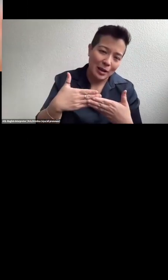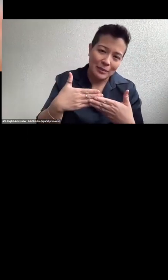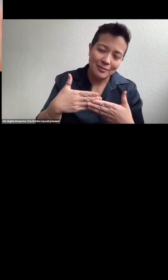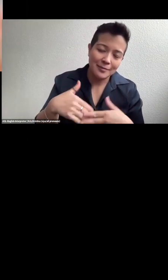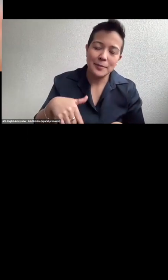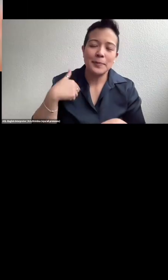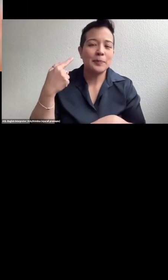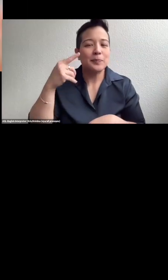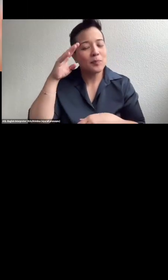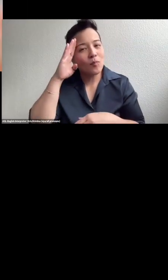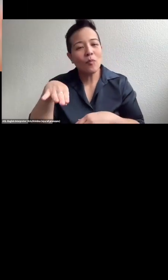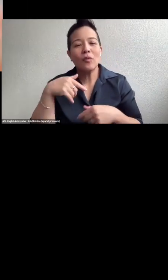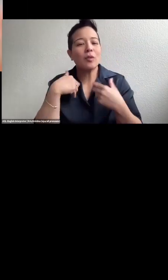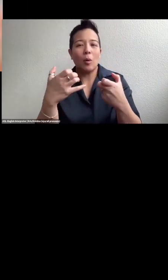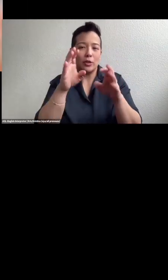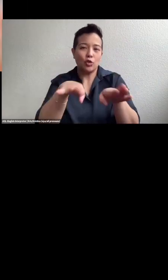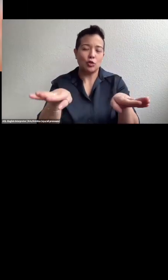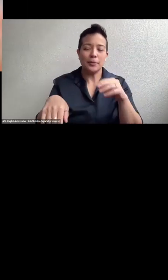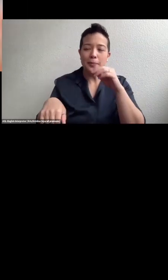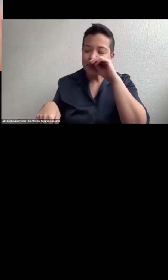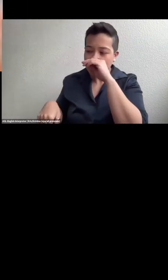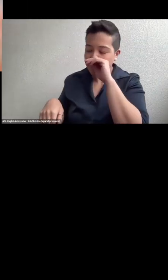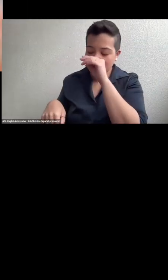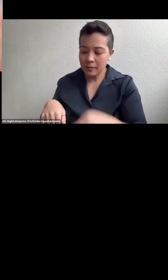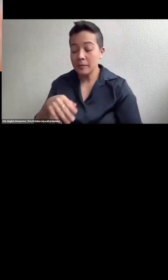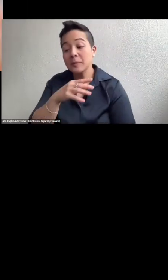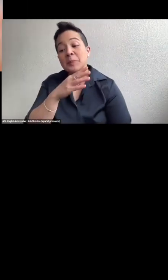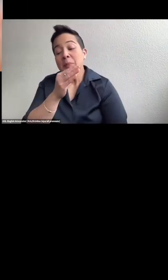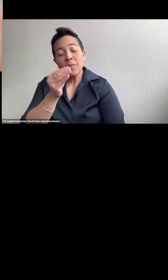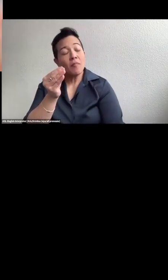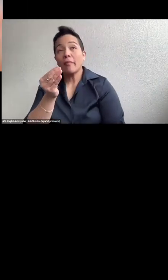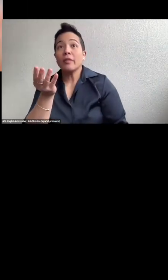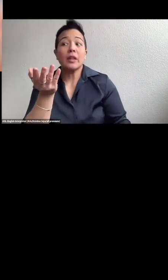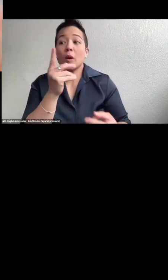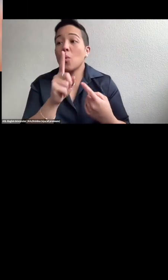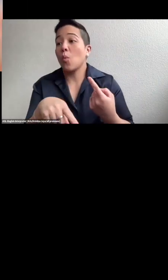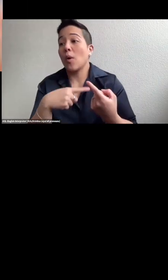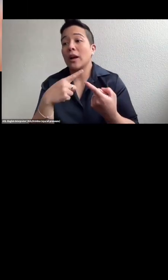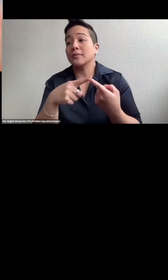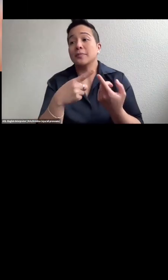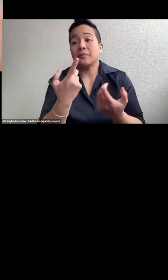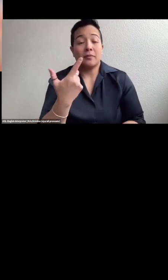always knew i wanted children, And when I was old enough